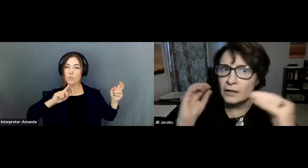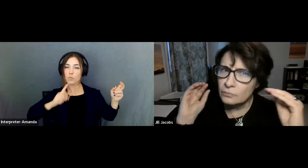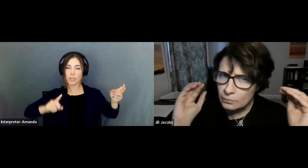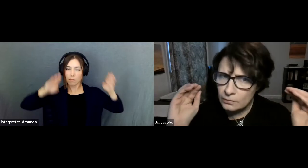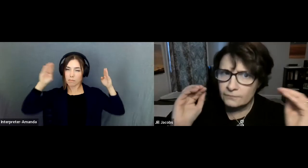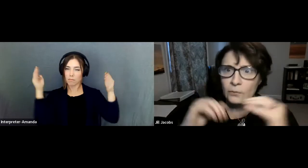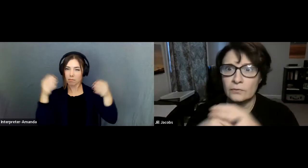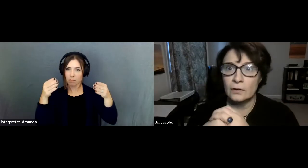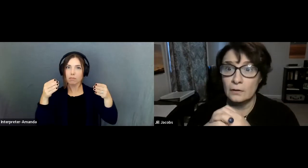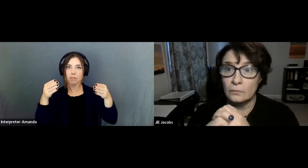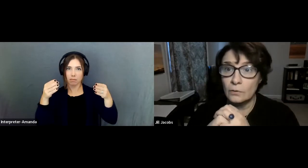That's what we're really focused on here.